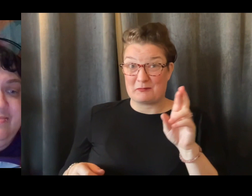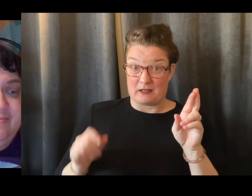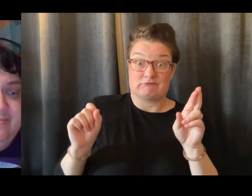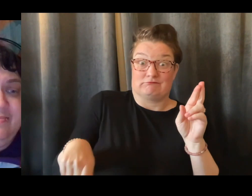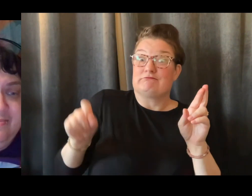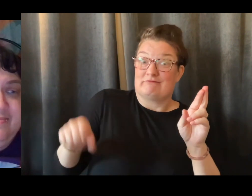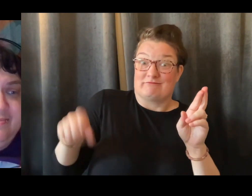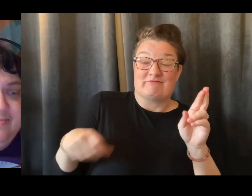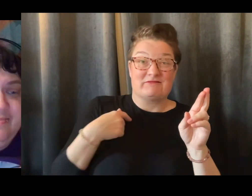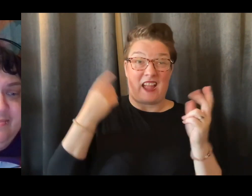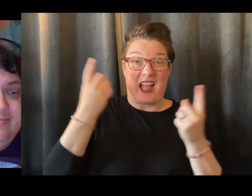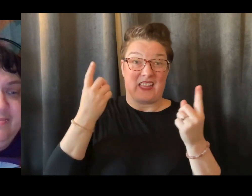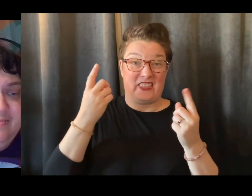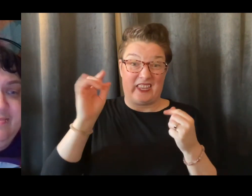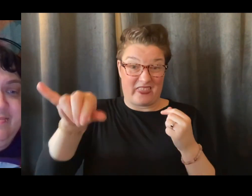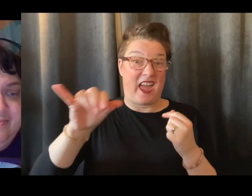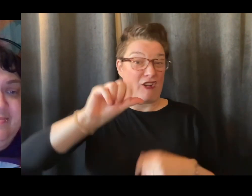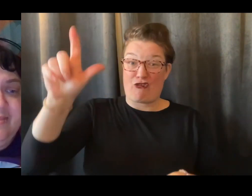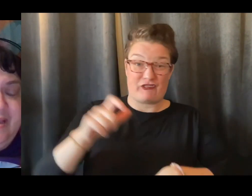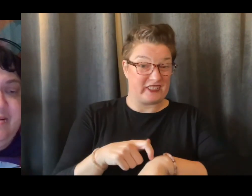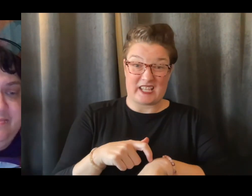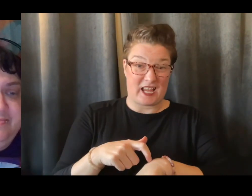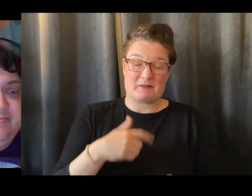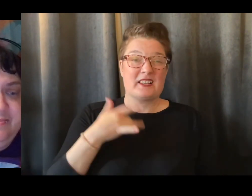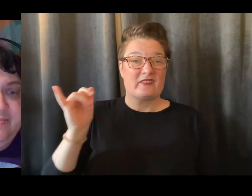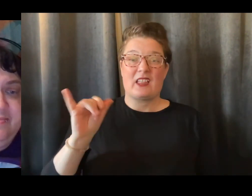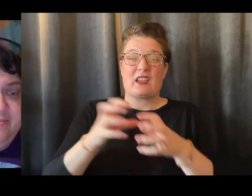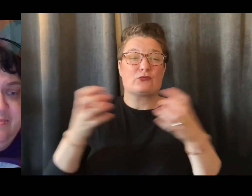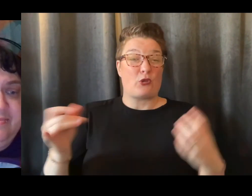Like I feel like so much of my work is in reverence to younger people. Yeah.